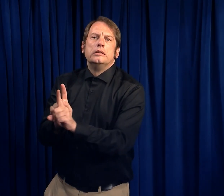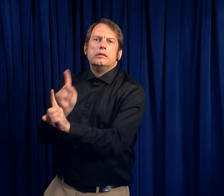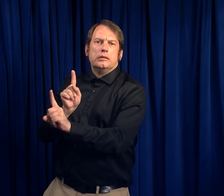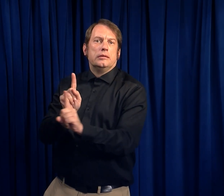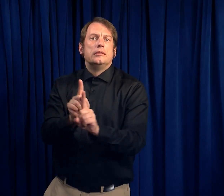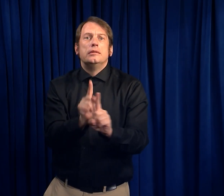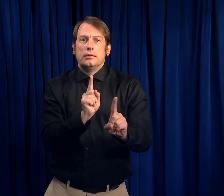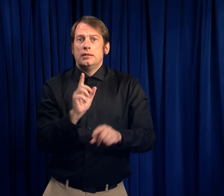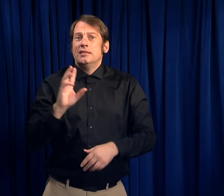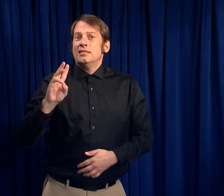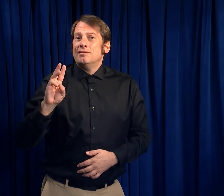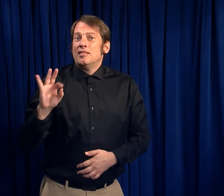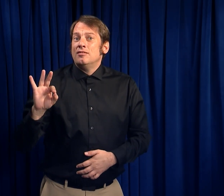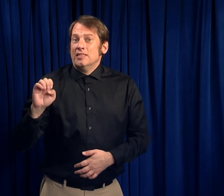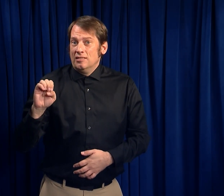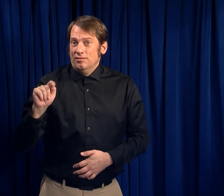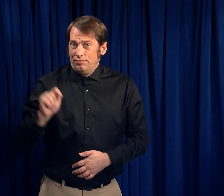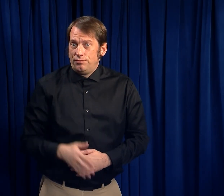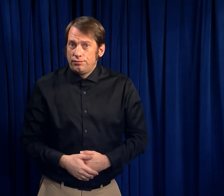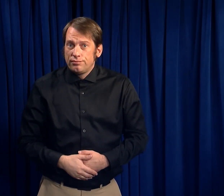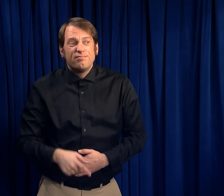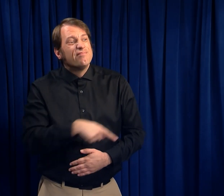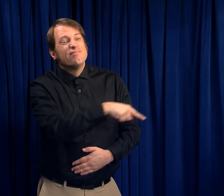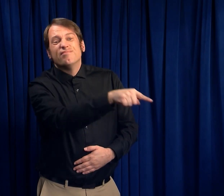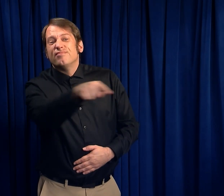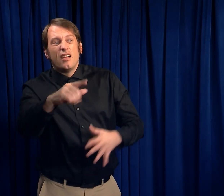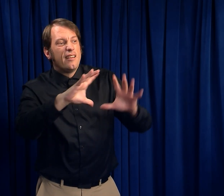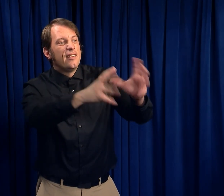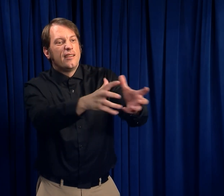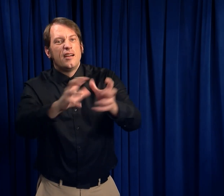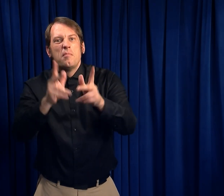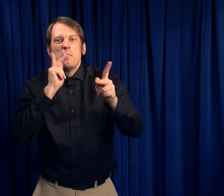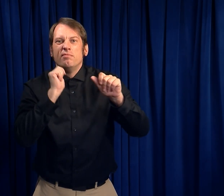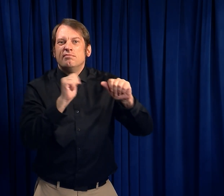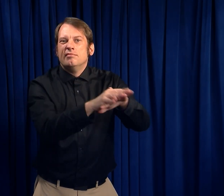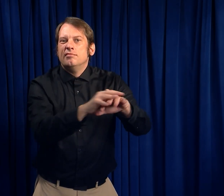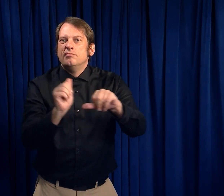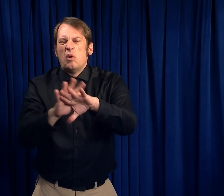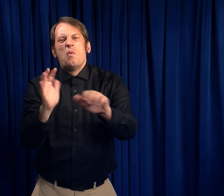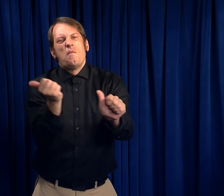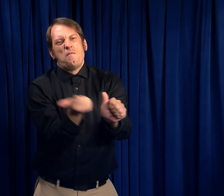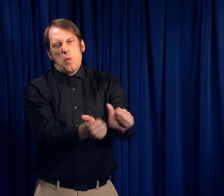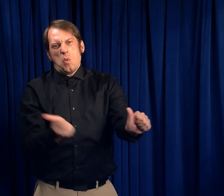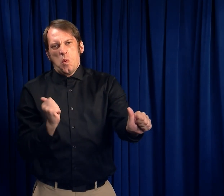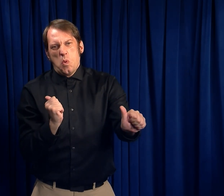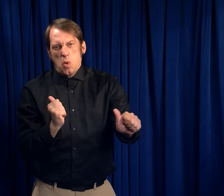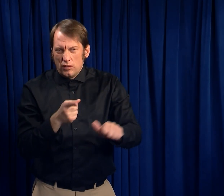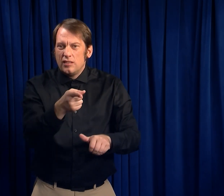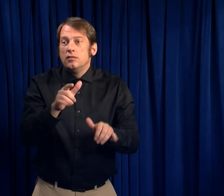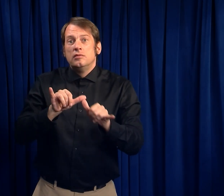from people who do not live in your household. Avoid crowds and stay home as much as you can,